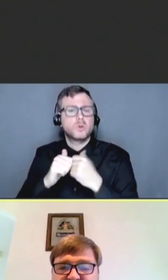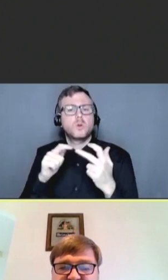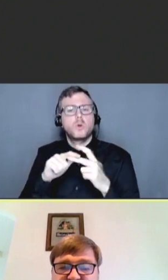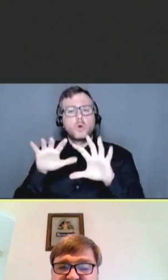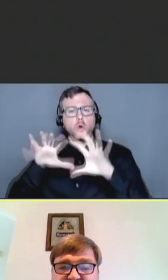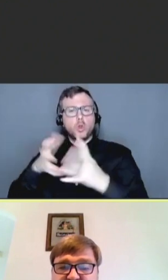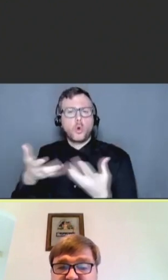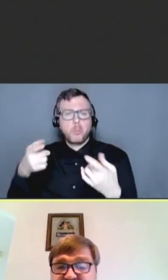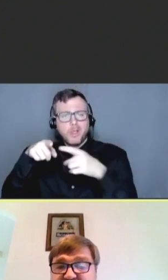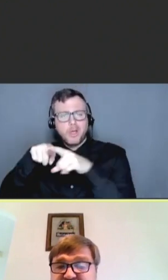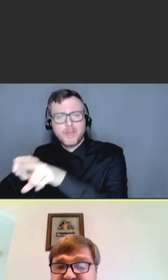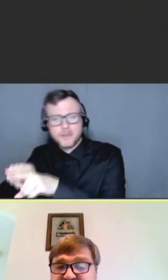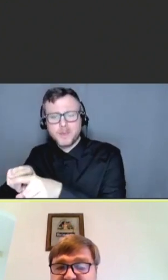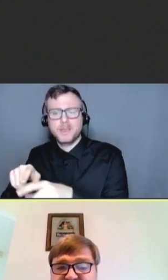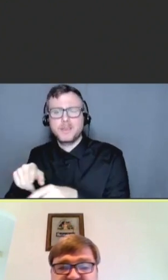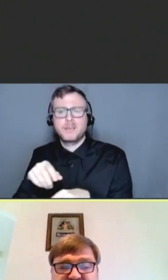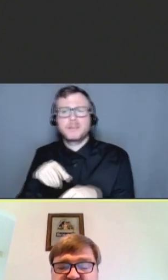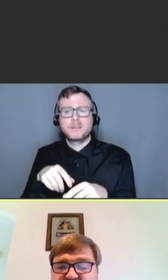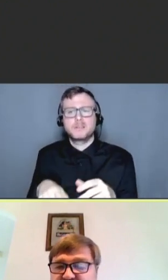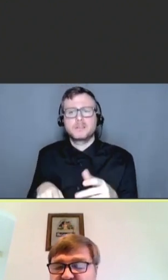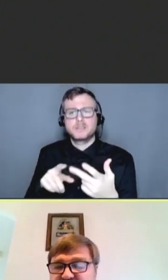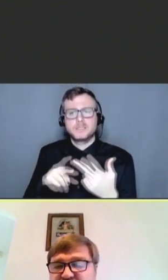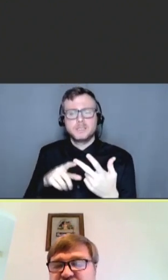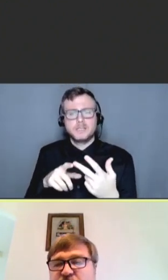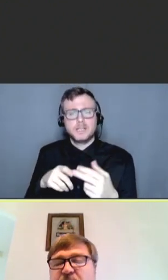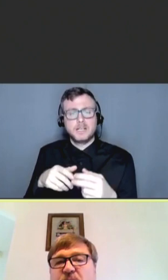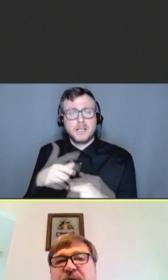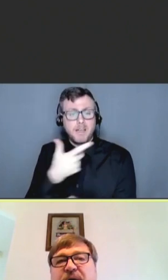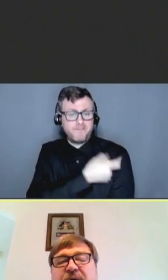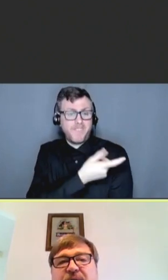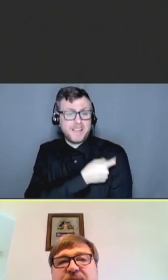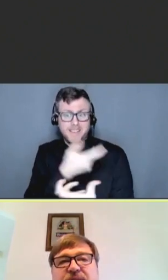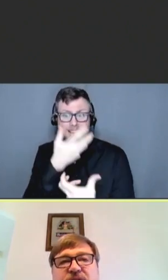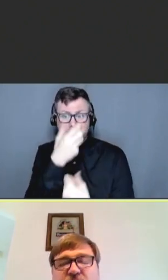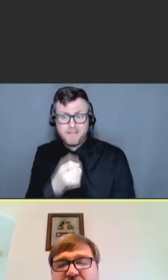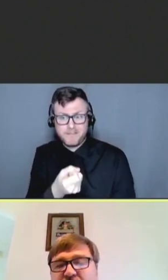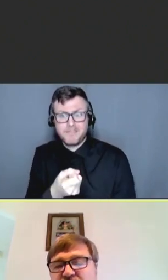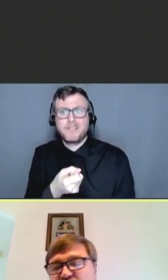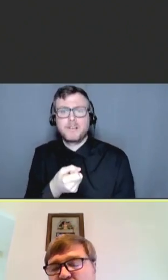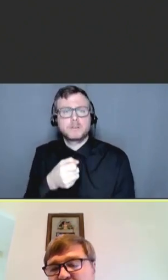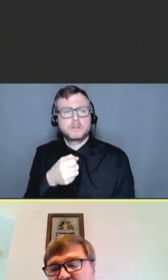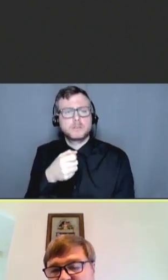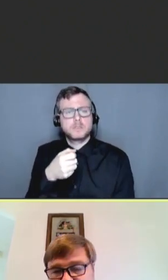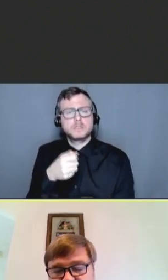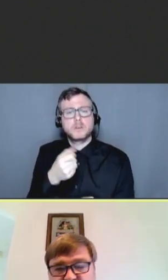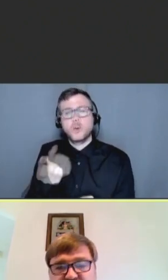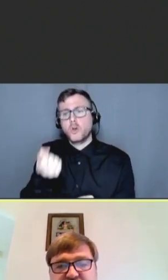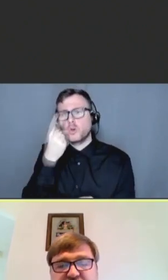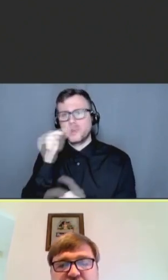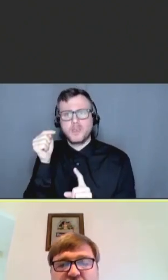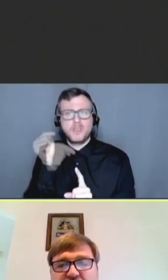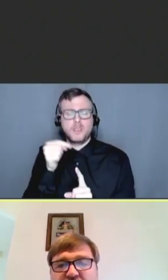and/or vaccine confidence that should be addressed in this report. This charge was extremely broad,